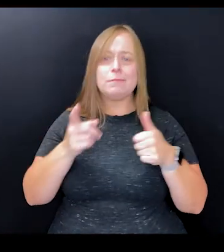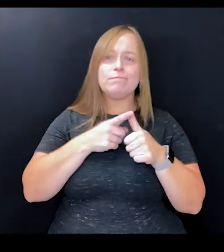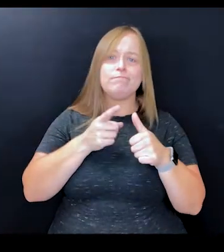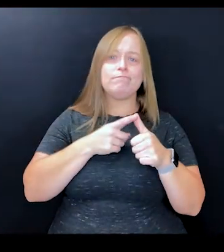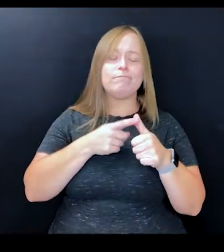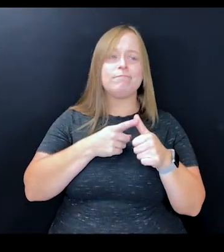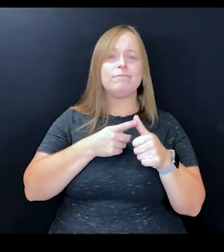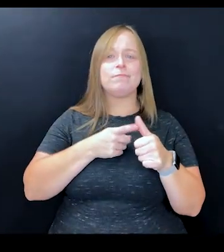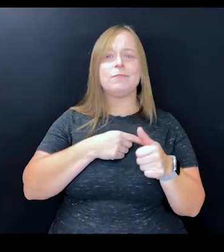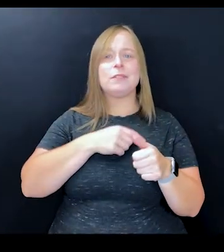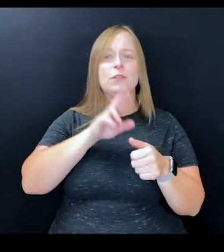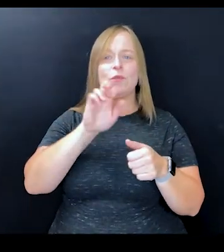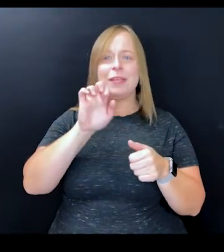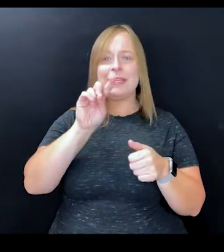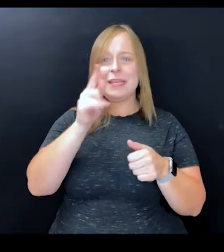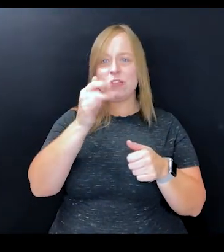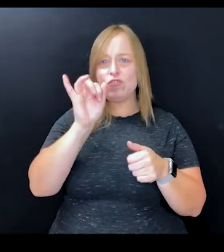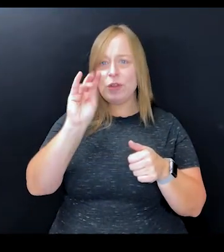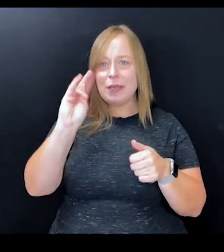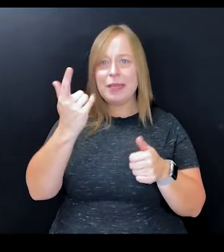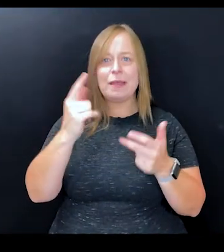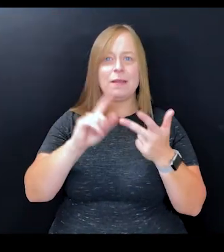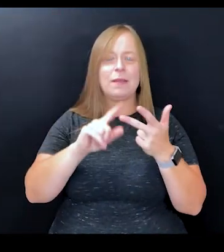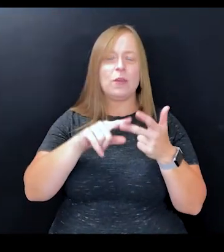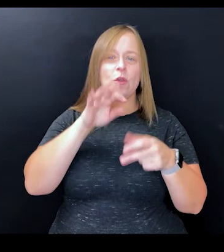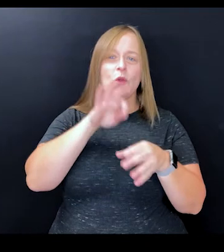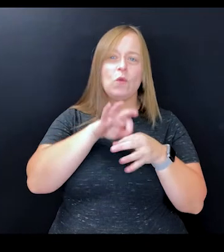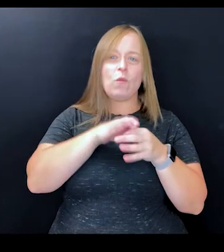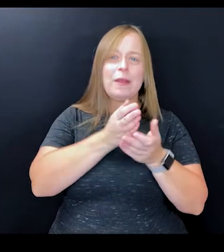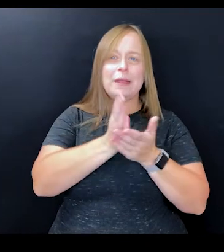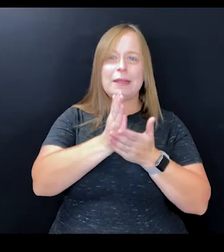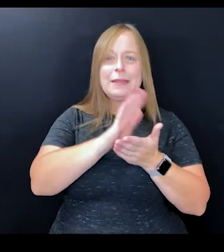One has to do with redistricting. One has to do with the right to clean air and water.